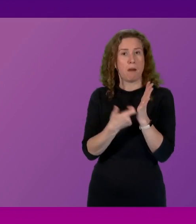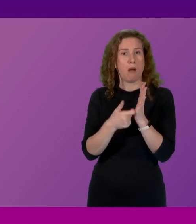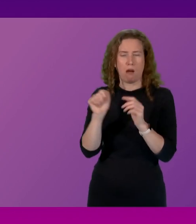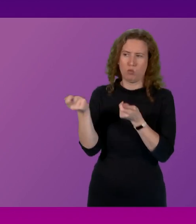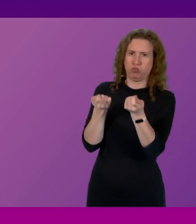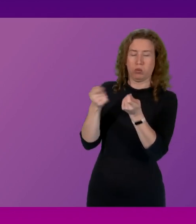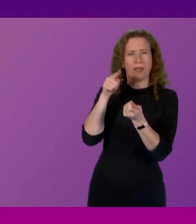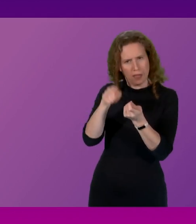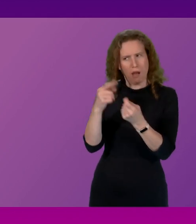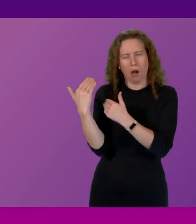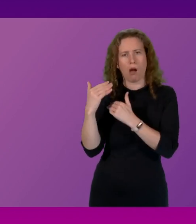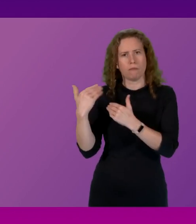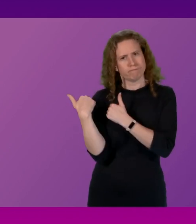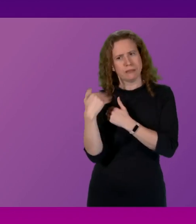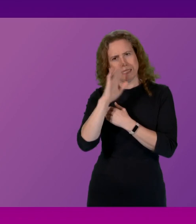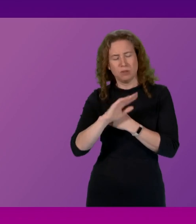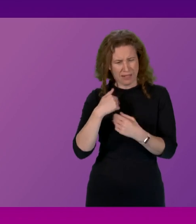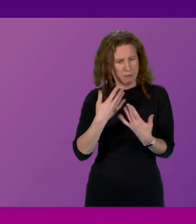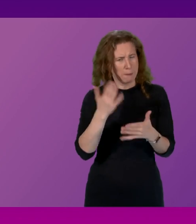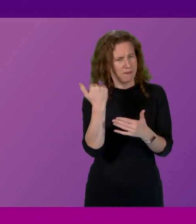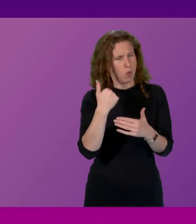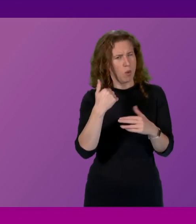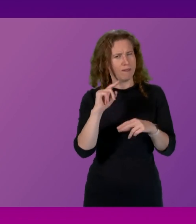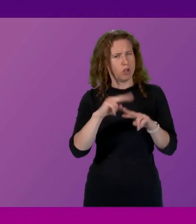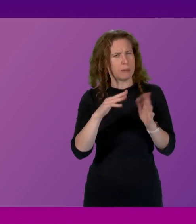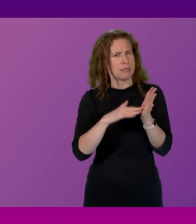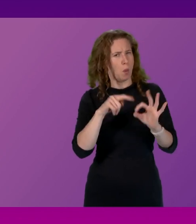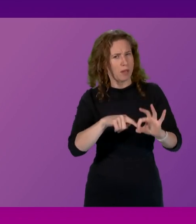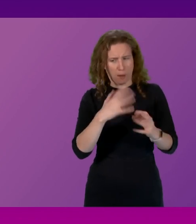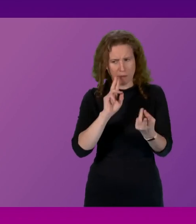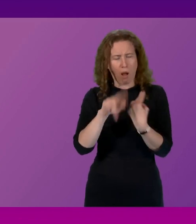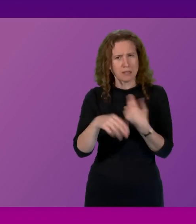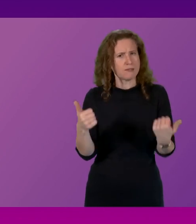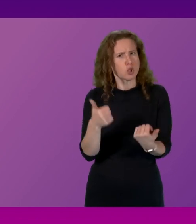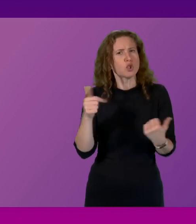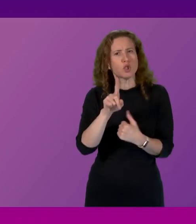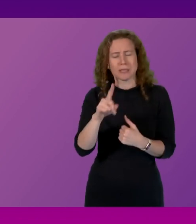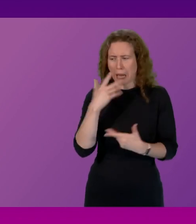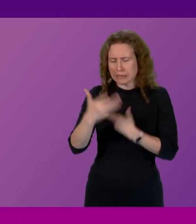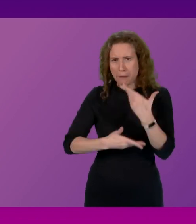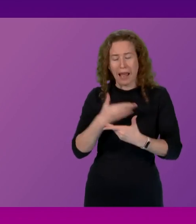In previous First Minister’s question times, I have given answers about how, for example,